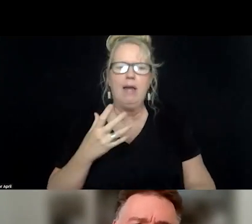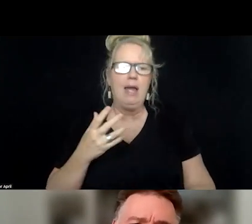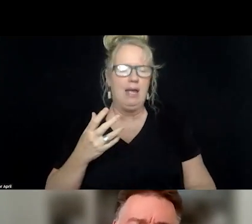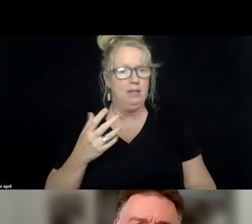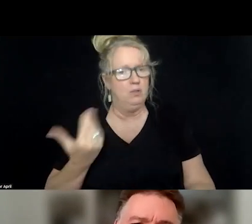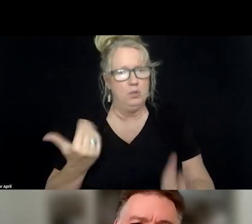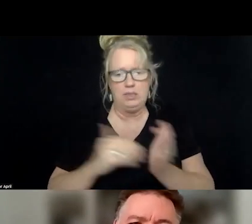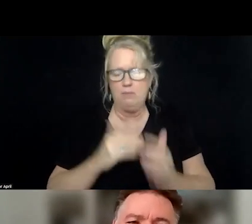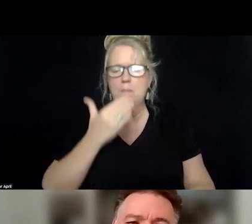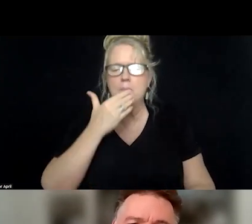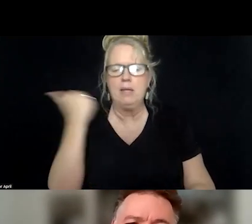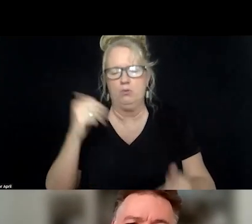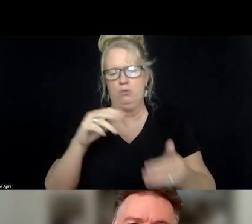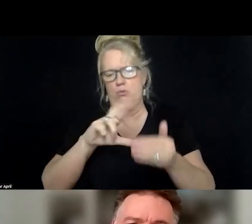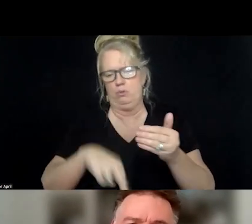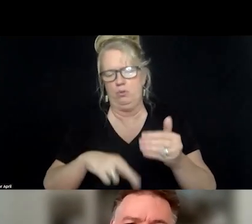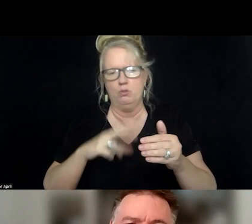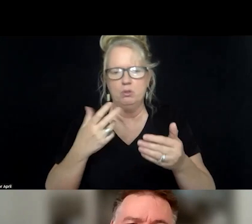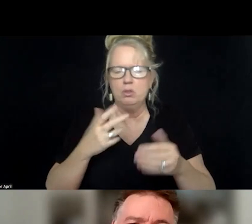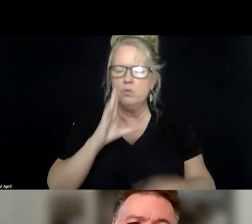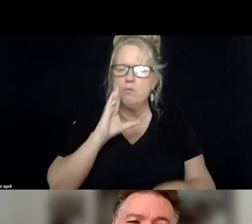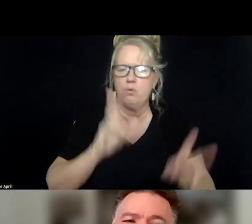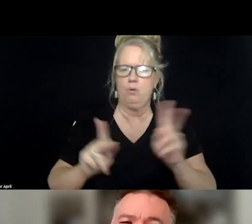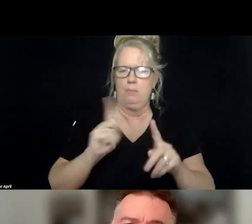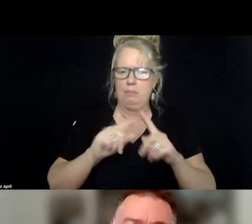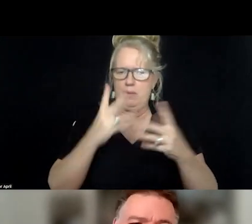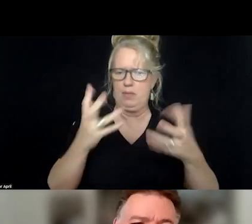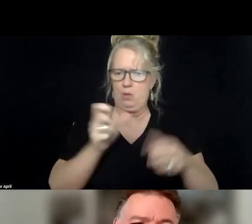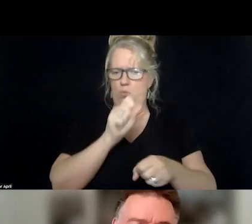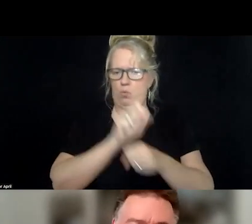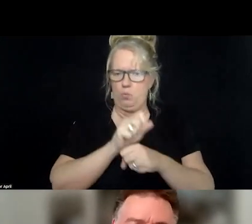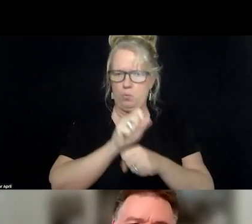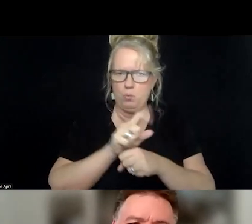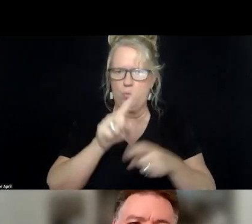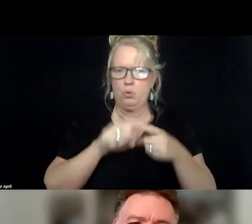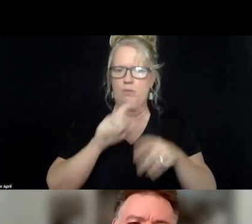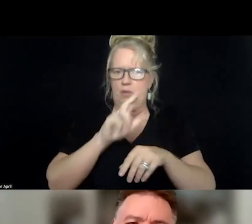OUTCOMES FROM INDIVIDUALS WITH ENVIRONMENTS THAT WORK FOR THEM.